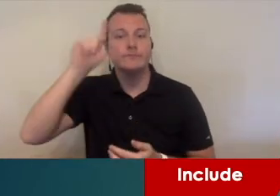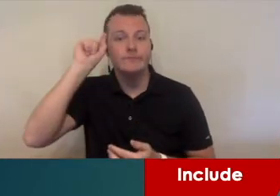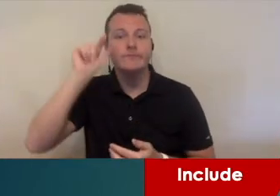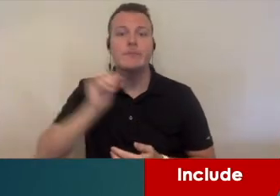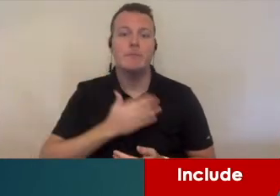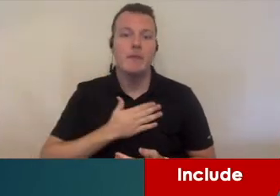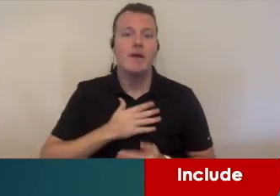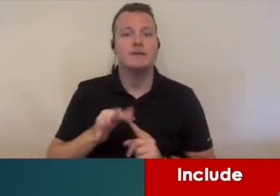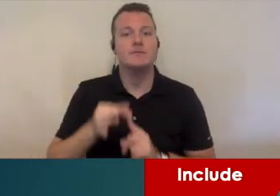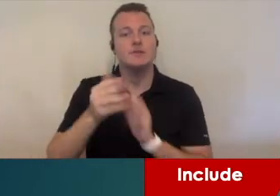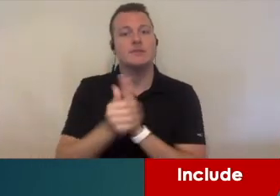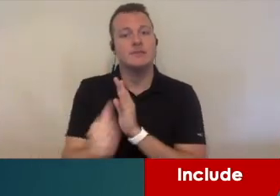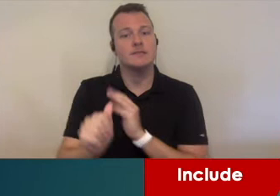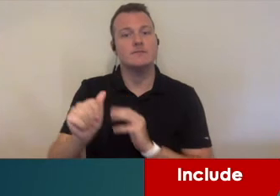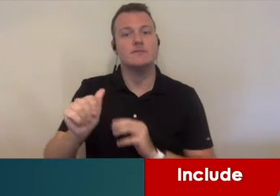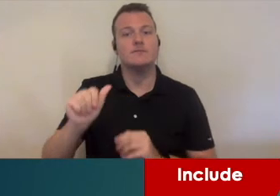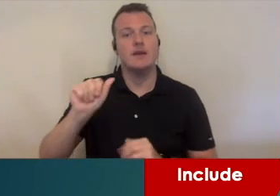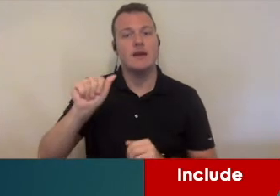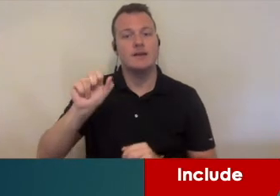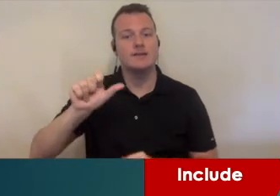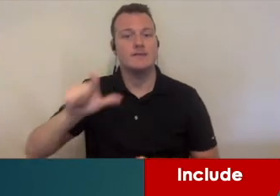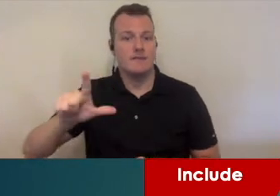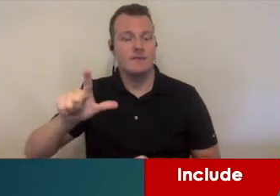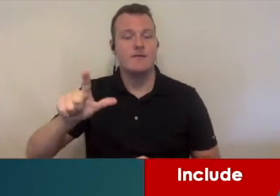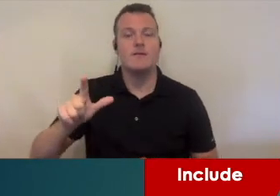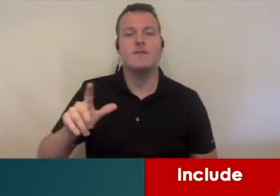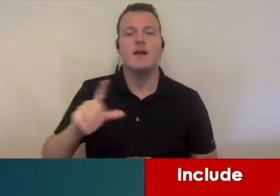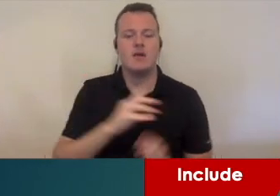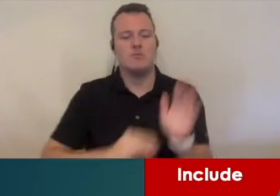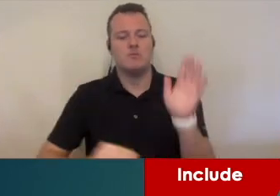Language, and I have a proficiency rating. And that would go under special skills